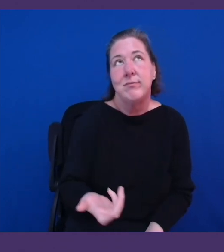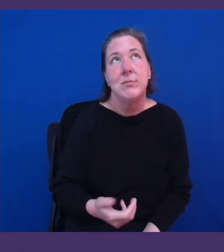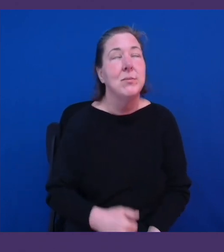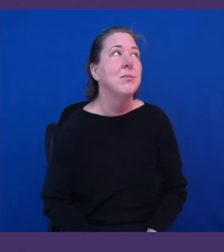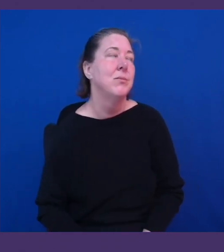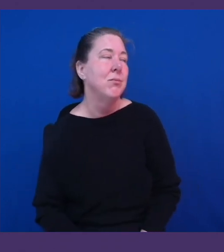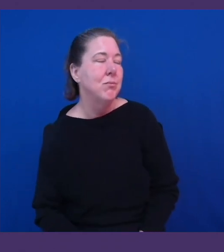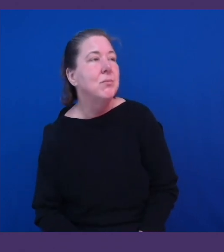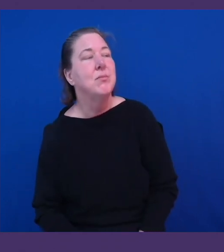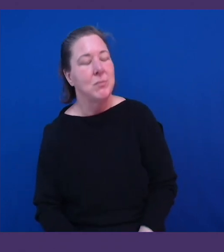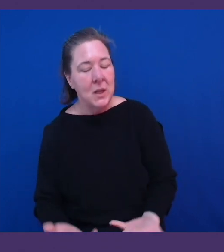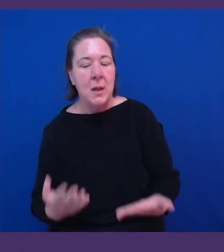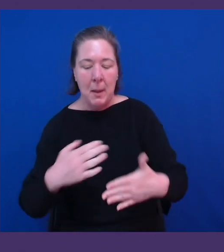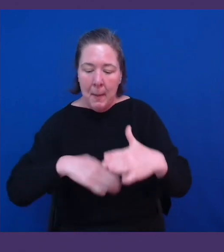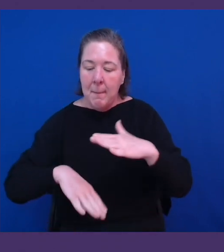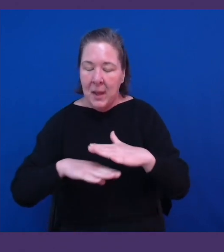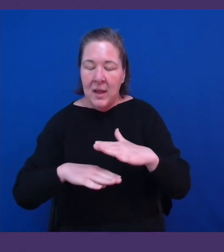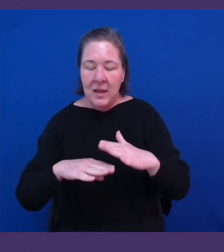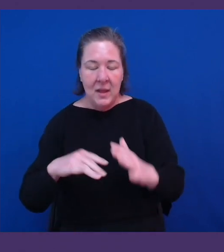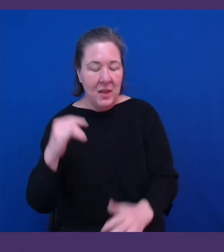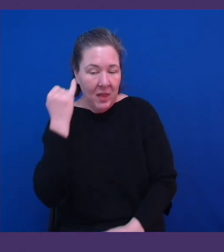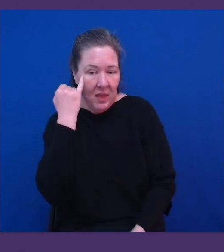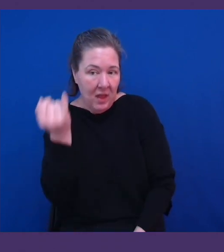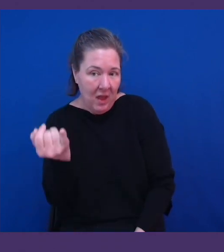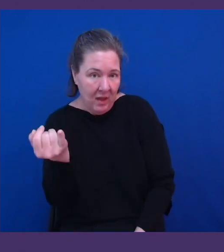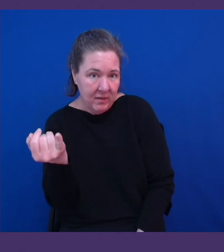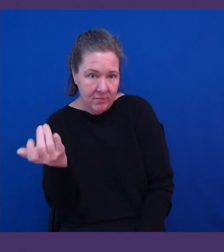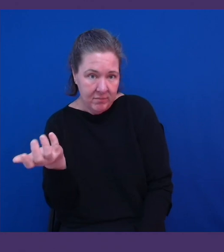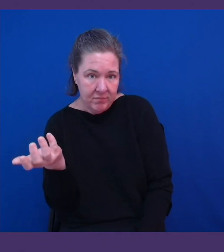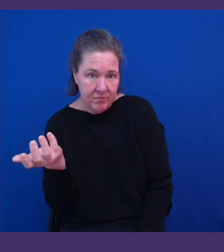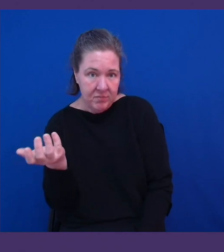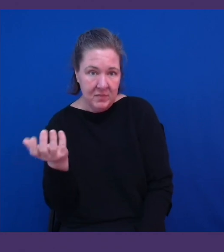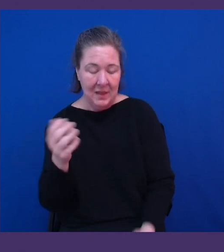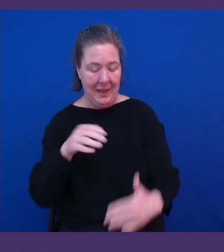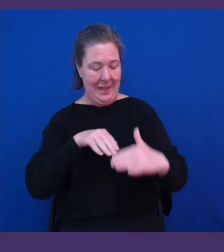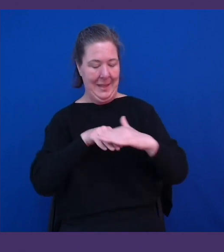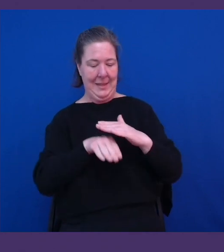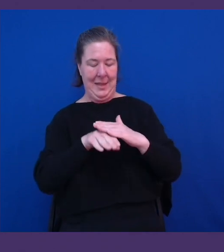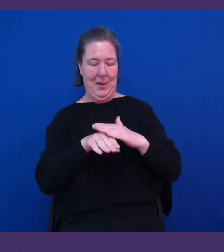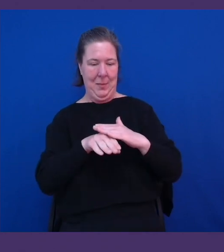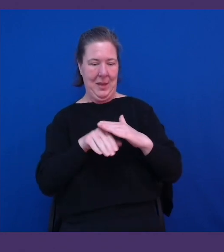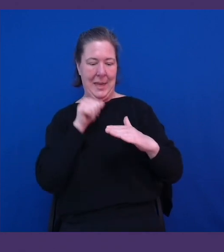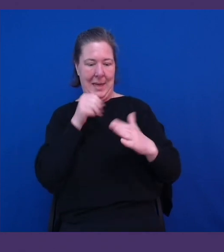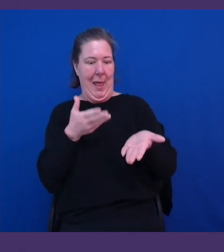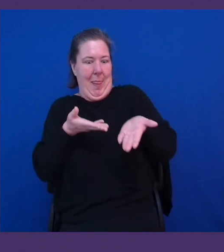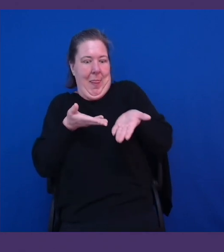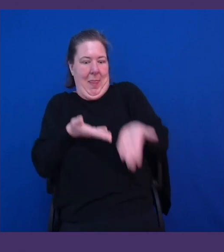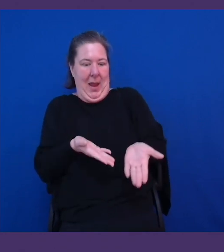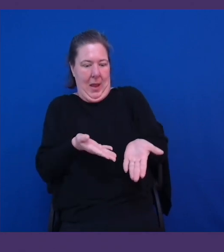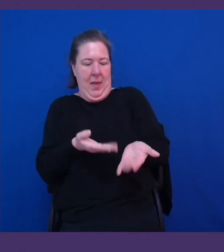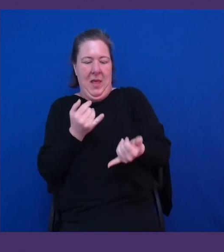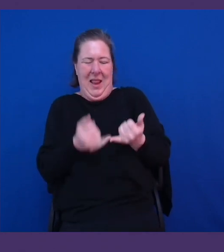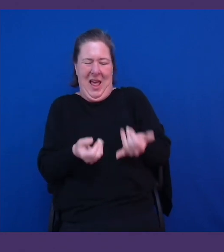that accessibility doesn't exist in the very last few steps before you launch a product or a service.